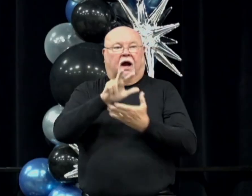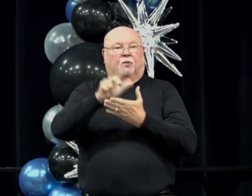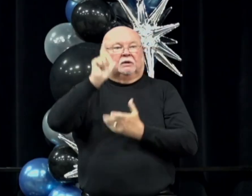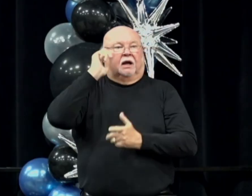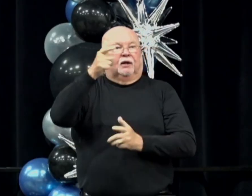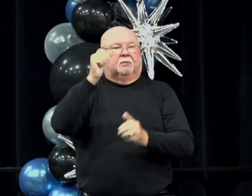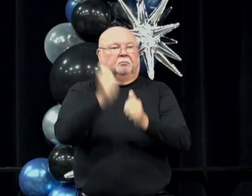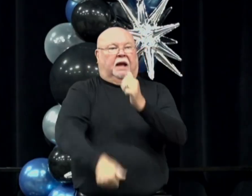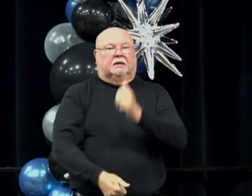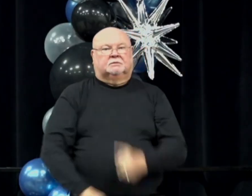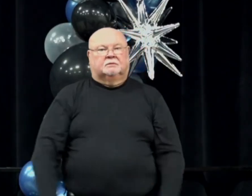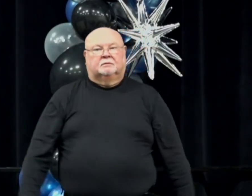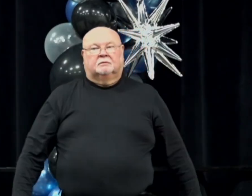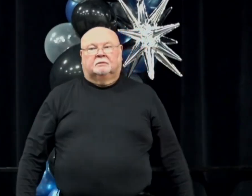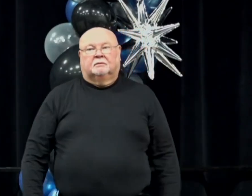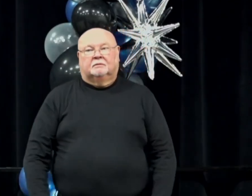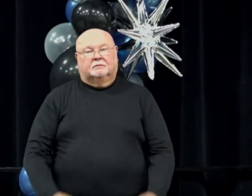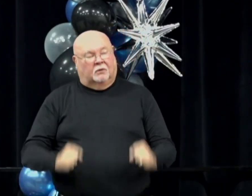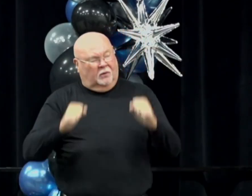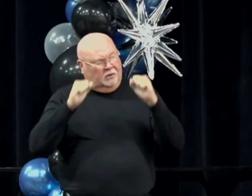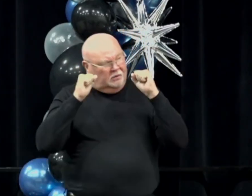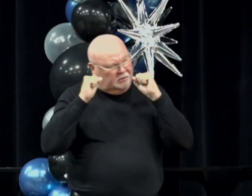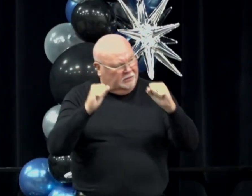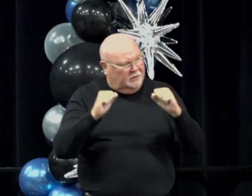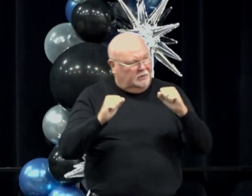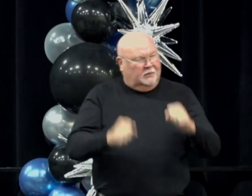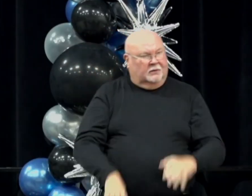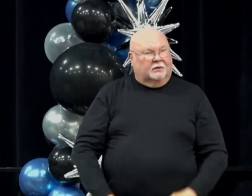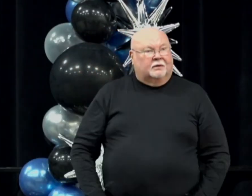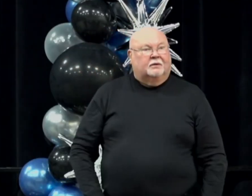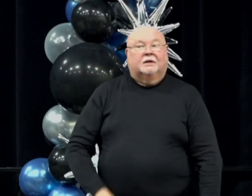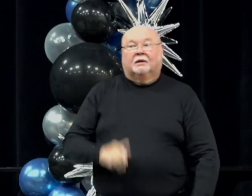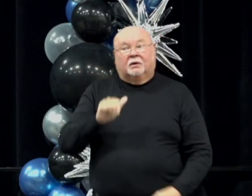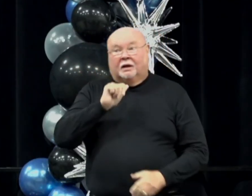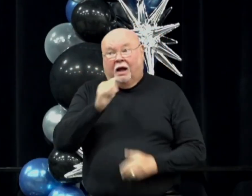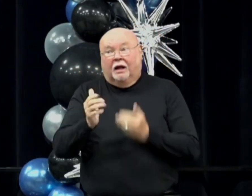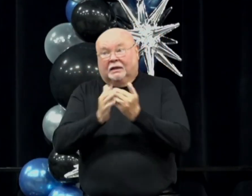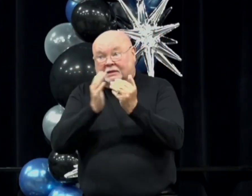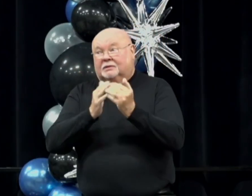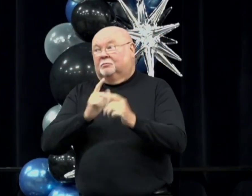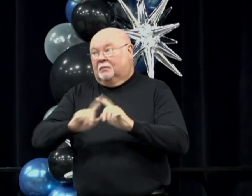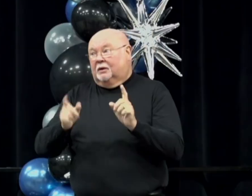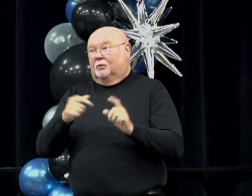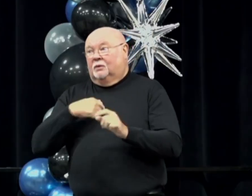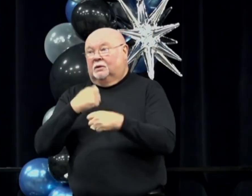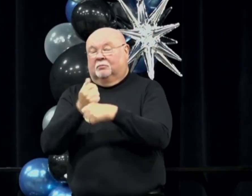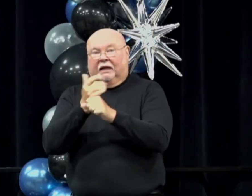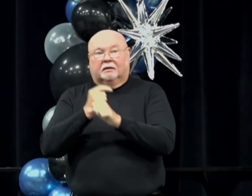to the house floor for voting. Three hours later, the vote had passed. Whew, it was not easy, but